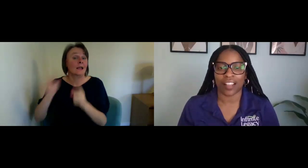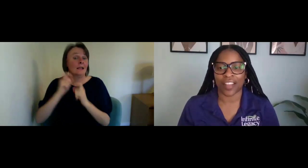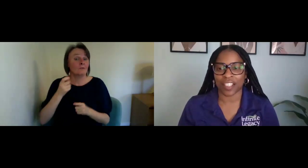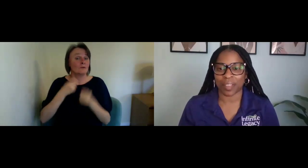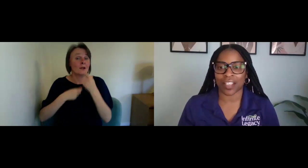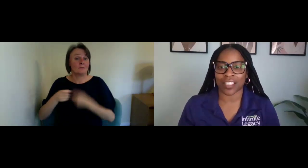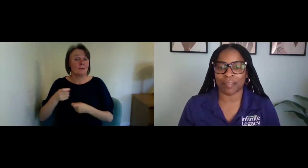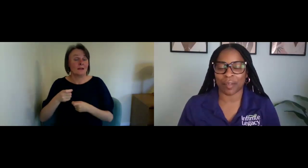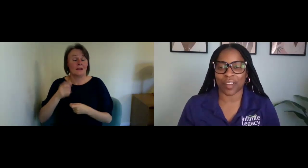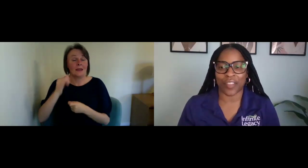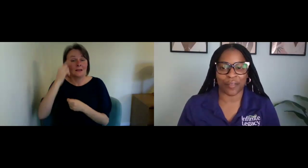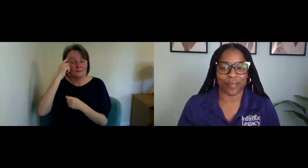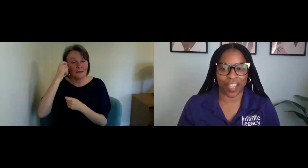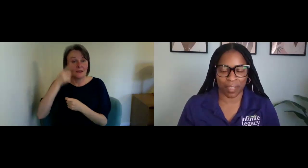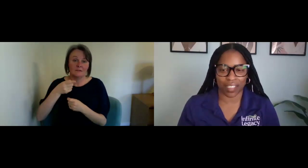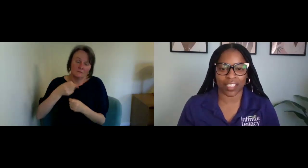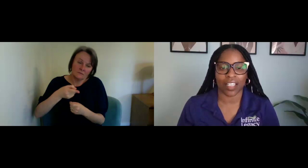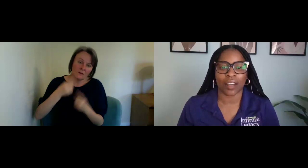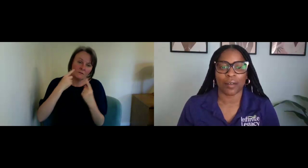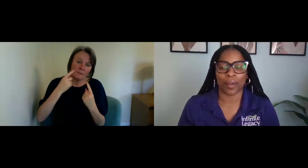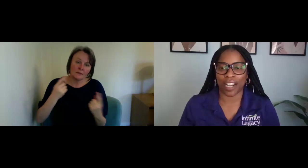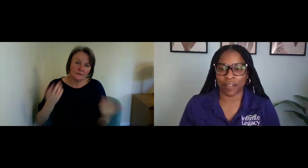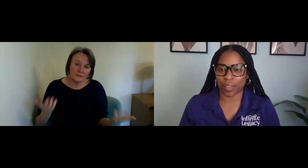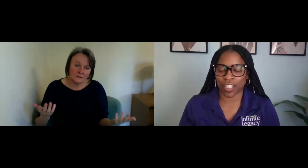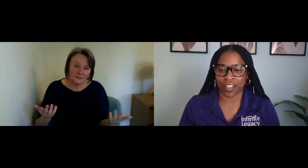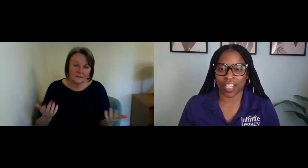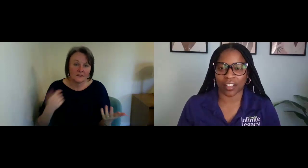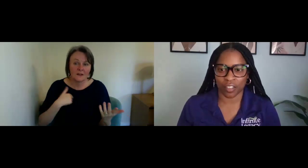and that is because number one, they're famous. We're never really going to hear